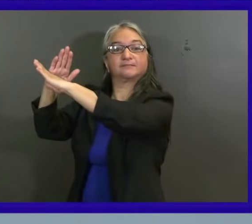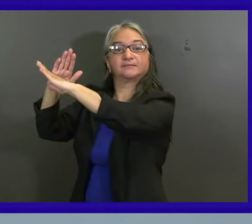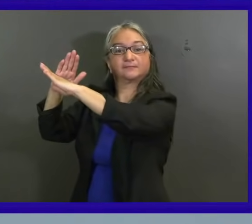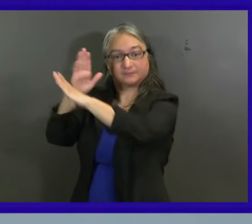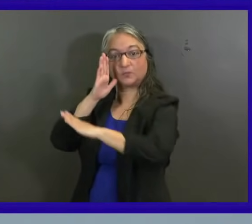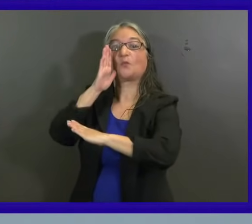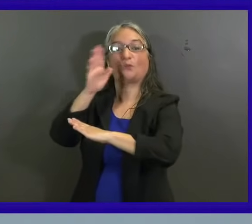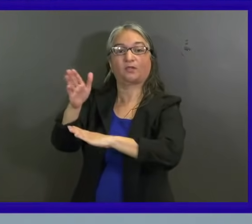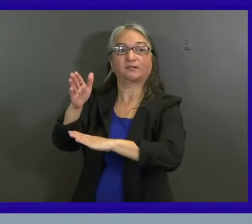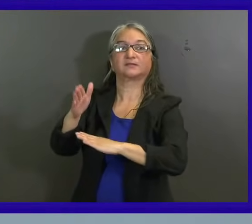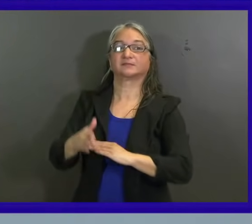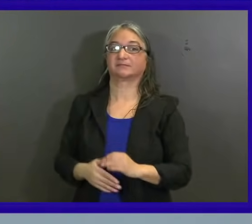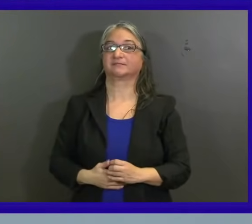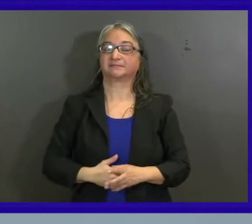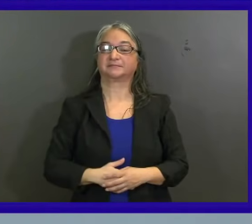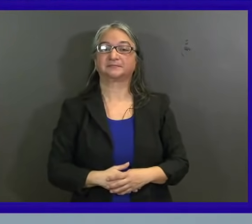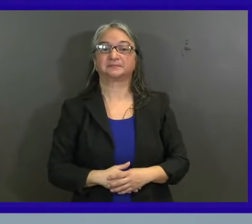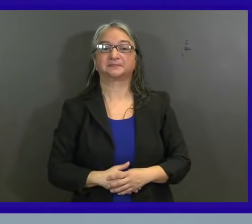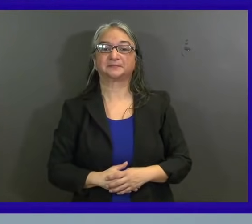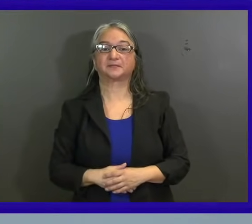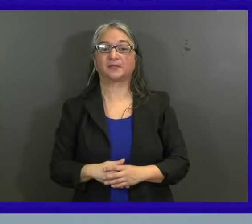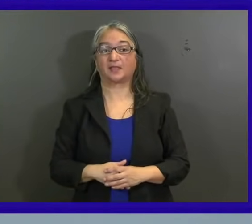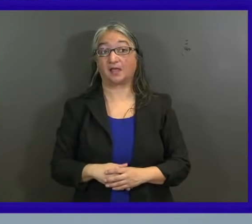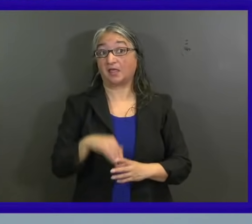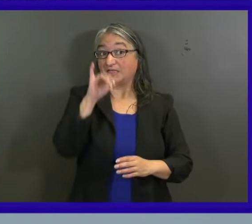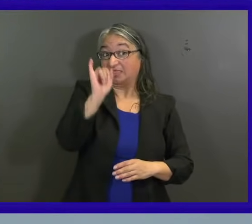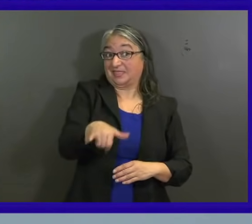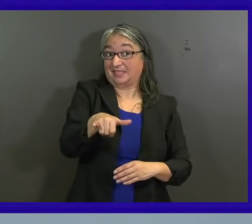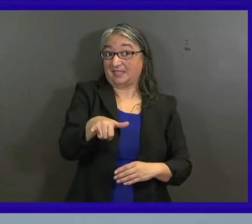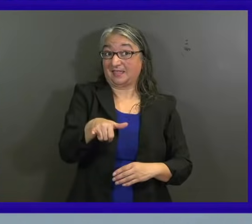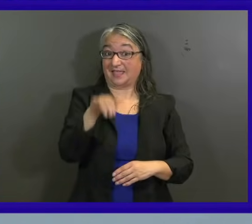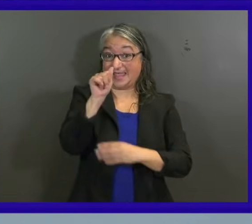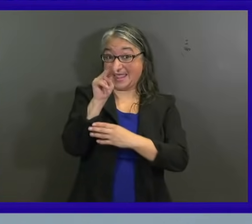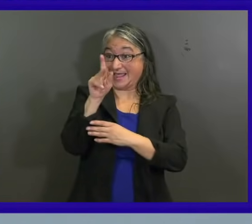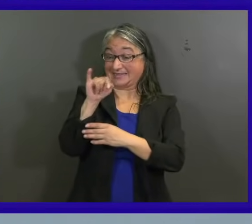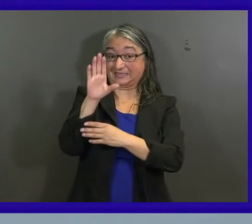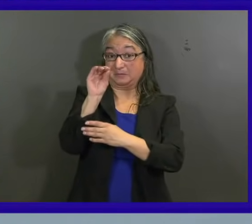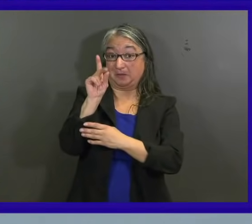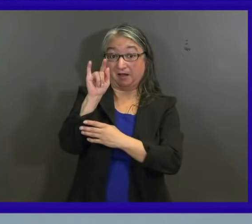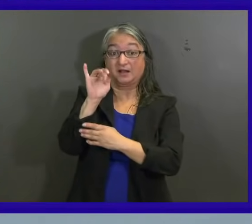also antibodies are not the only part of the immune response that works against omicron